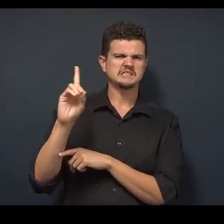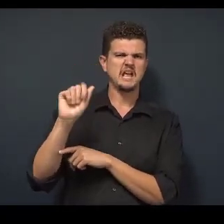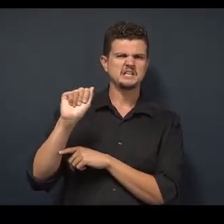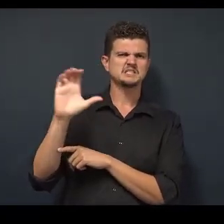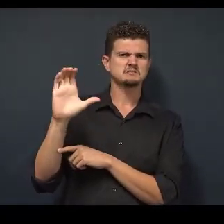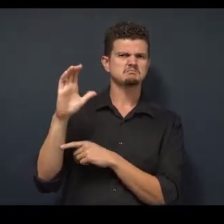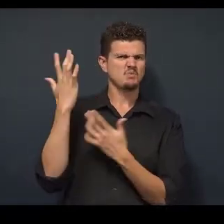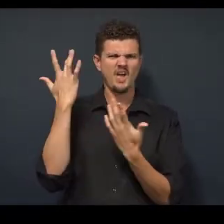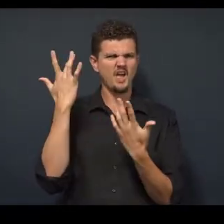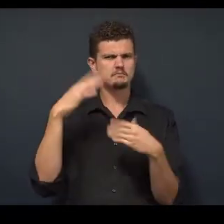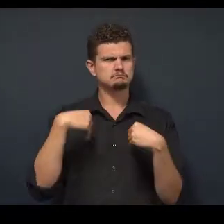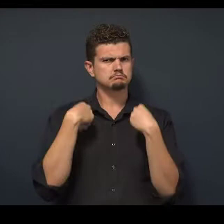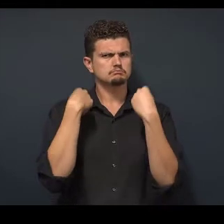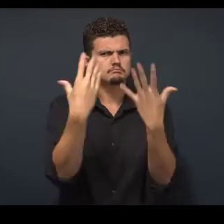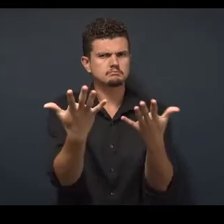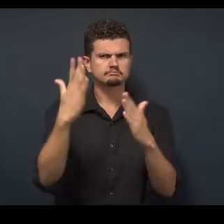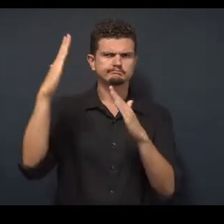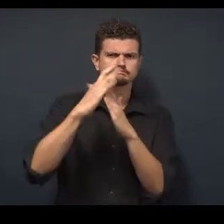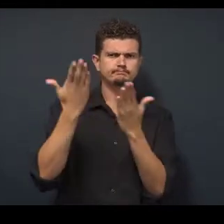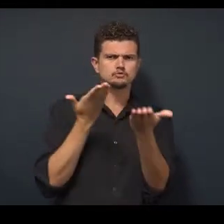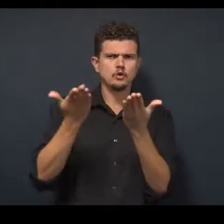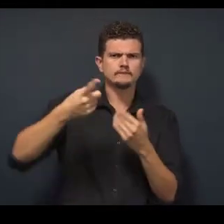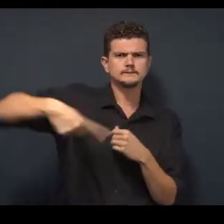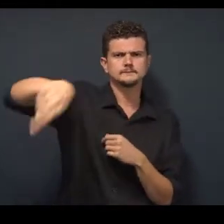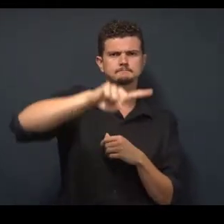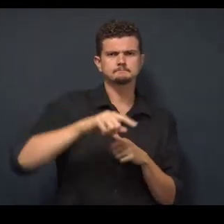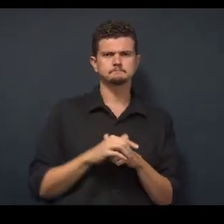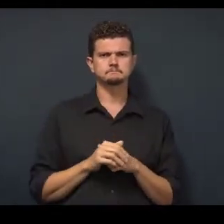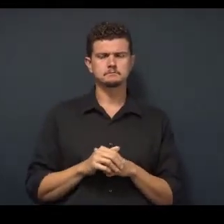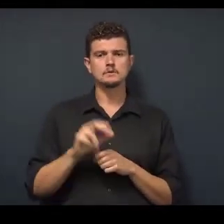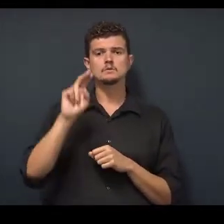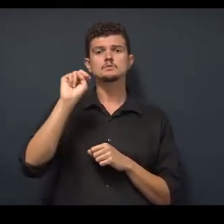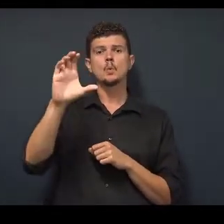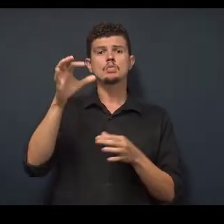a disability access coordinator, or DAC.